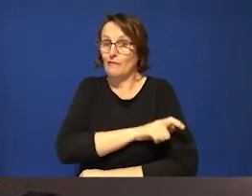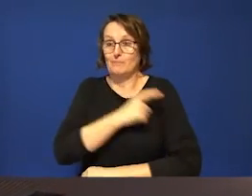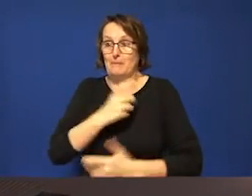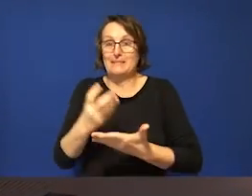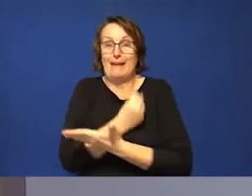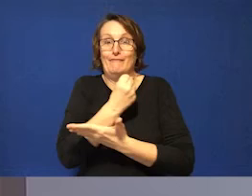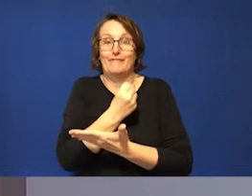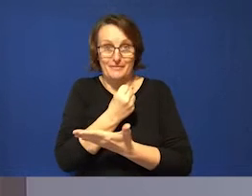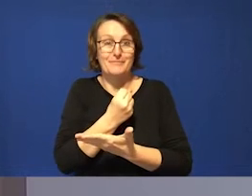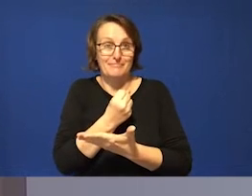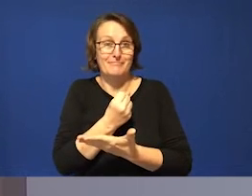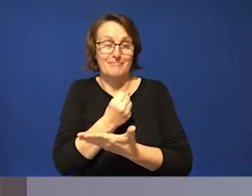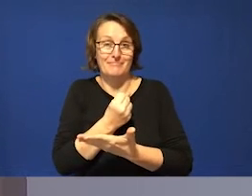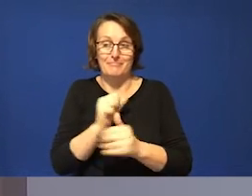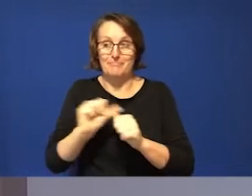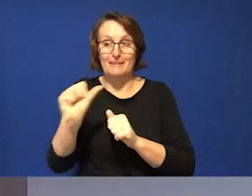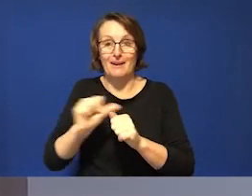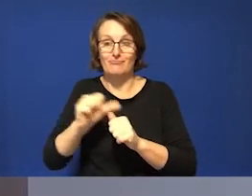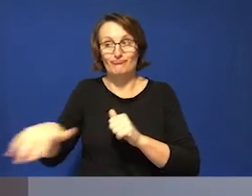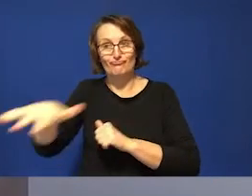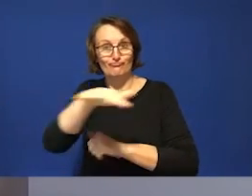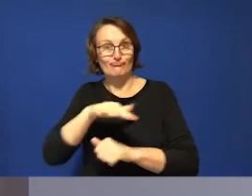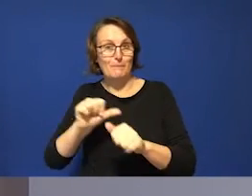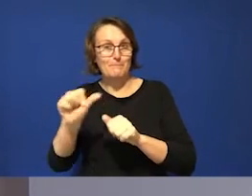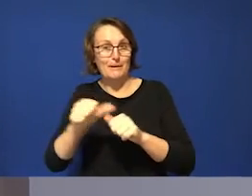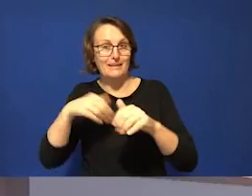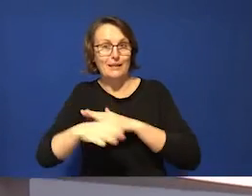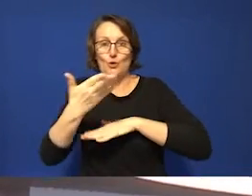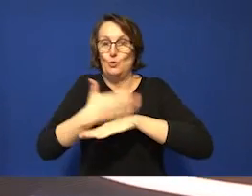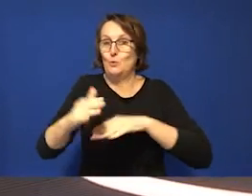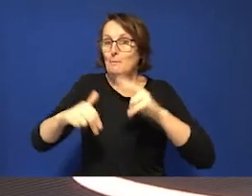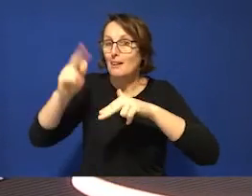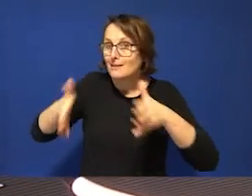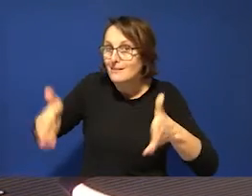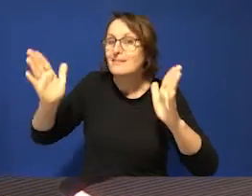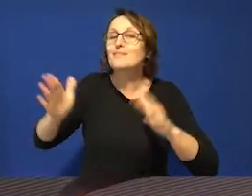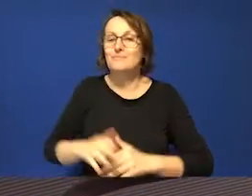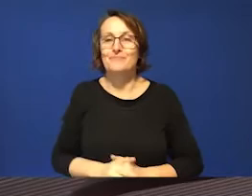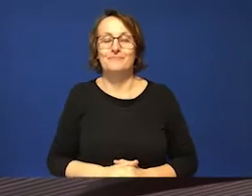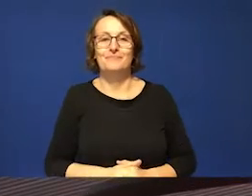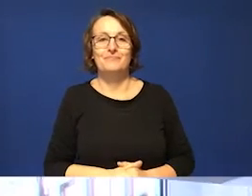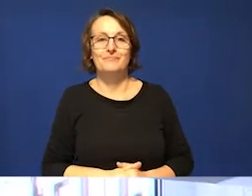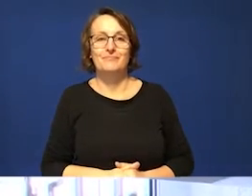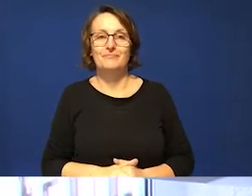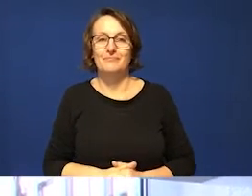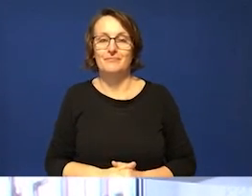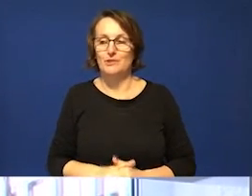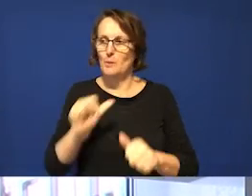the general amenity is definitely a lot better environment to work from.